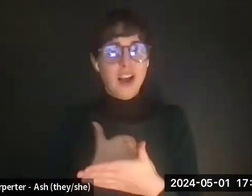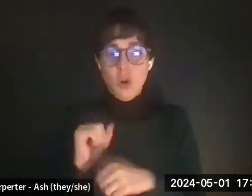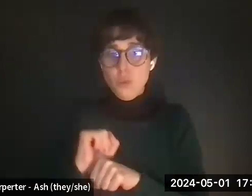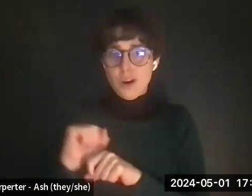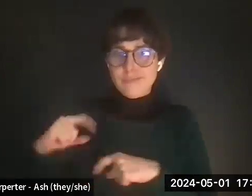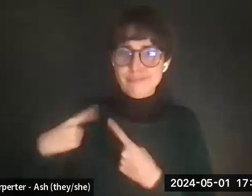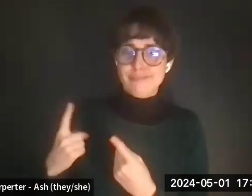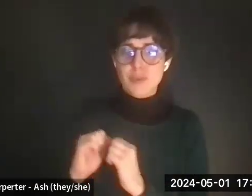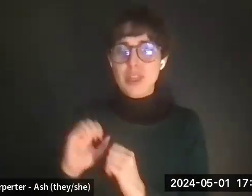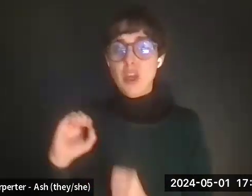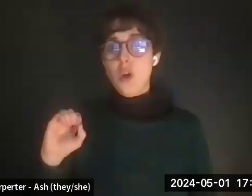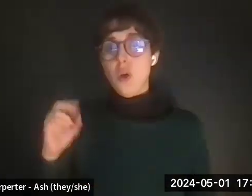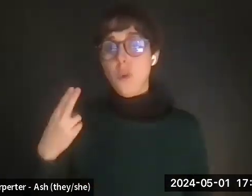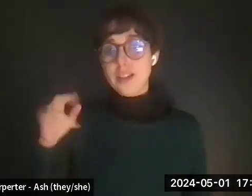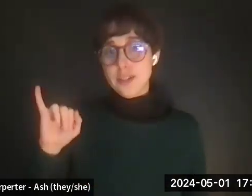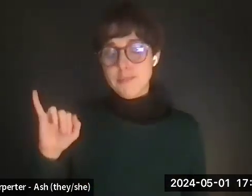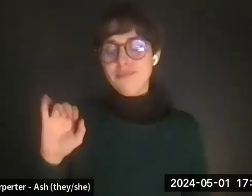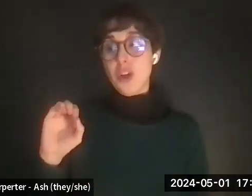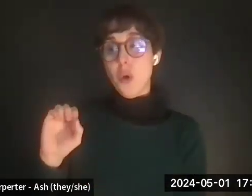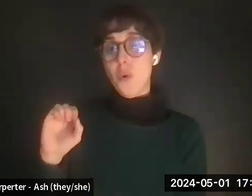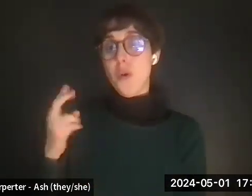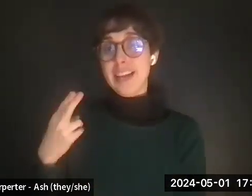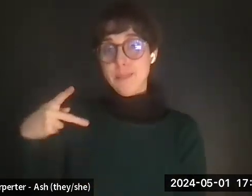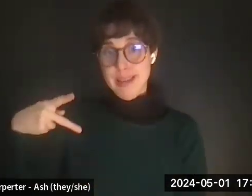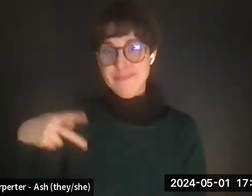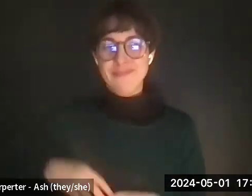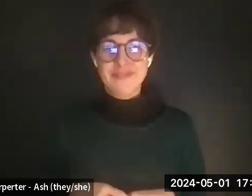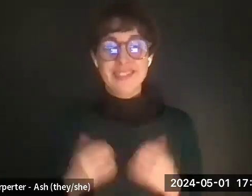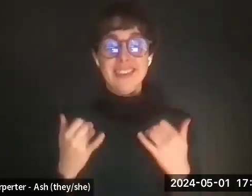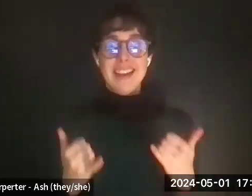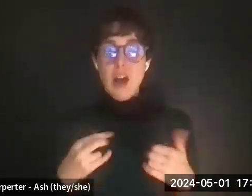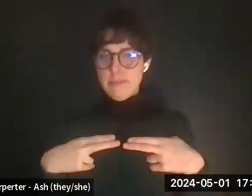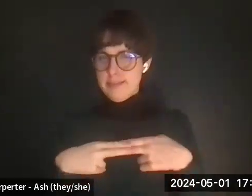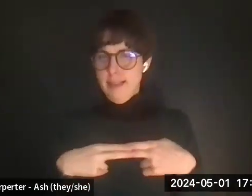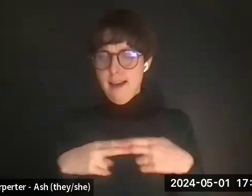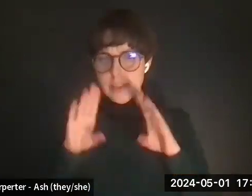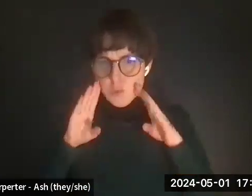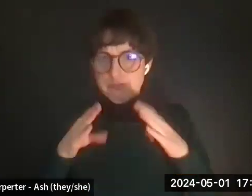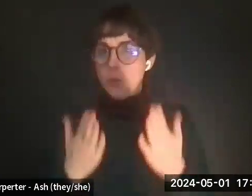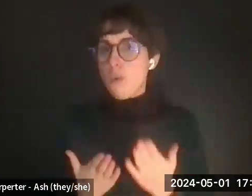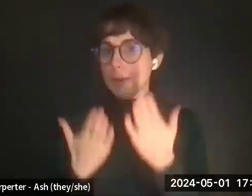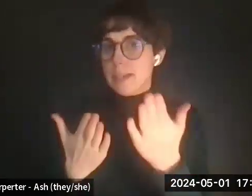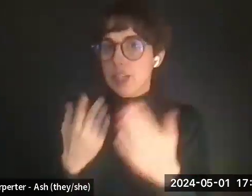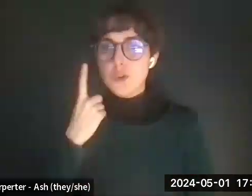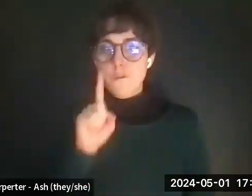Now for a couple of brief slides on our 2023 recommendations for statute and rule changes to reduce barriers